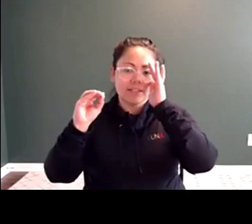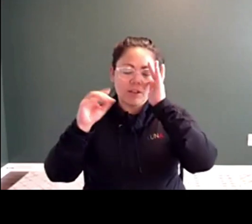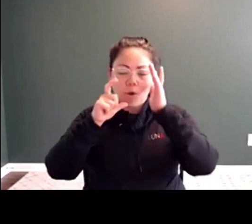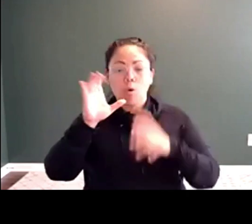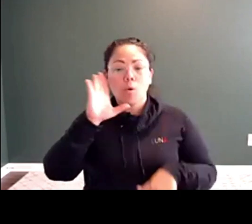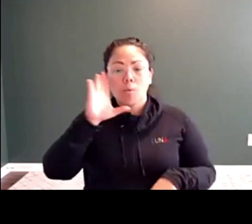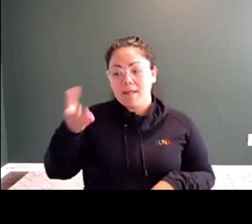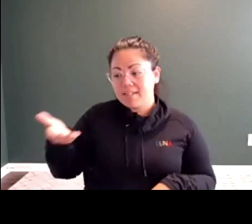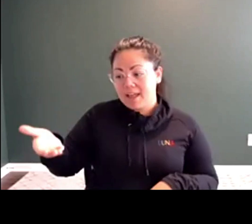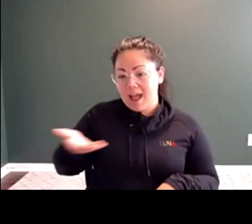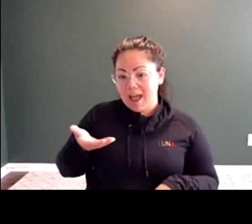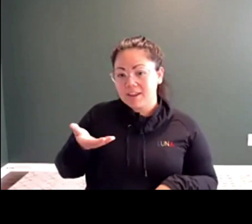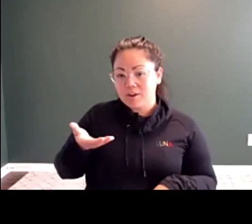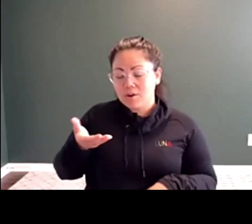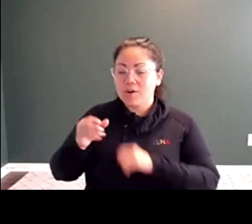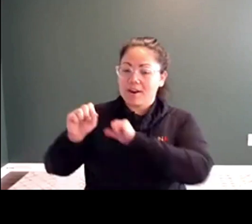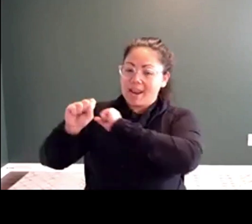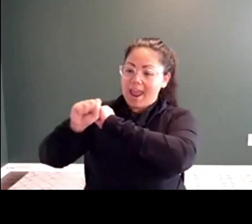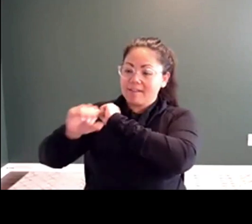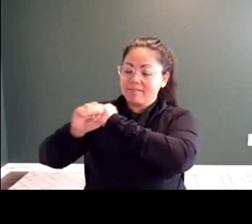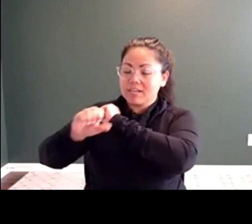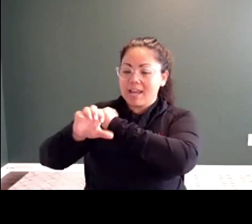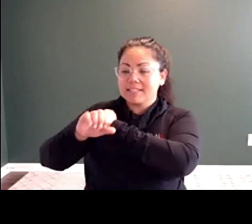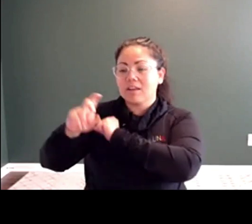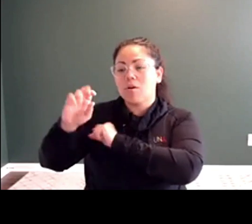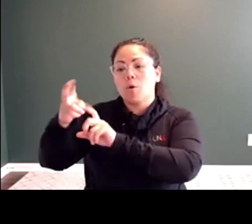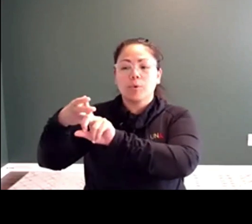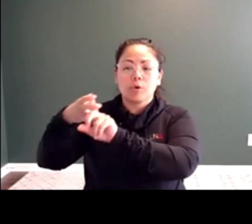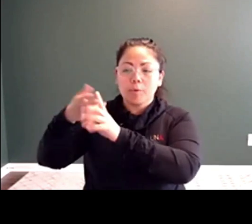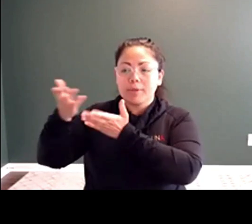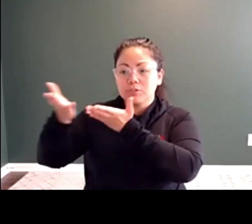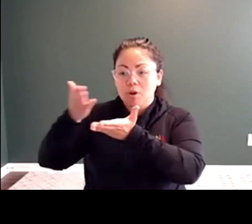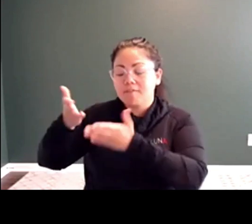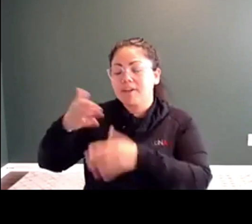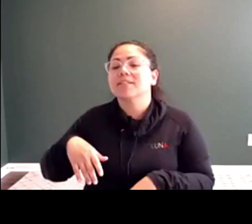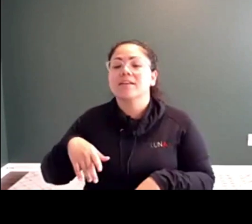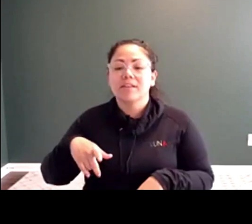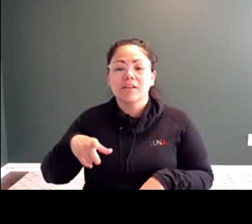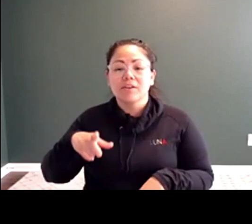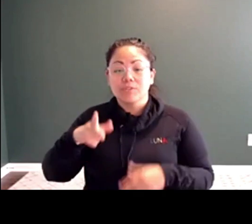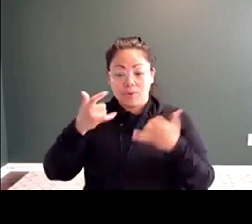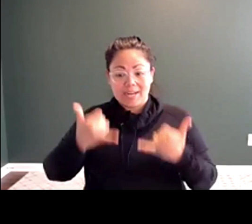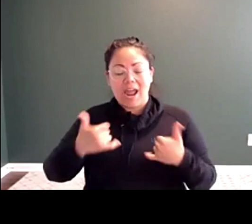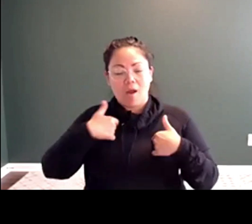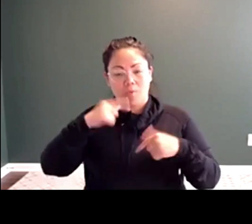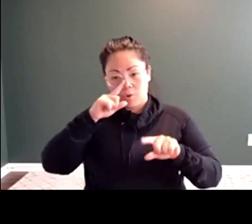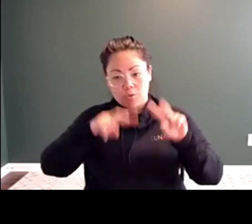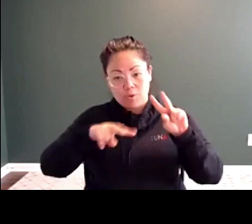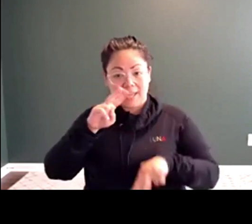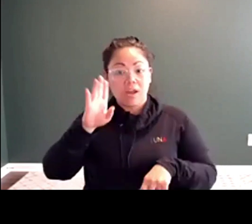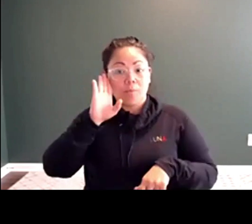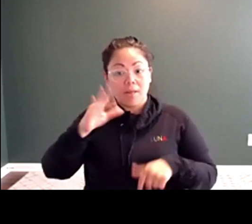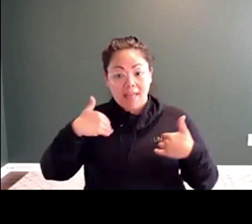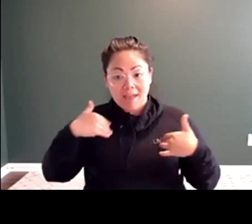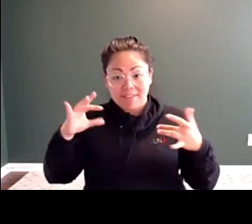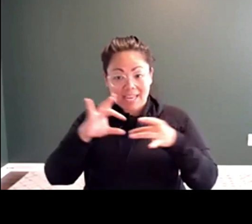an advertising firm or a recruitment service. And so then now we're looking is there going to be a connection between them,